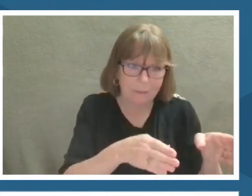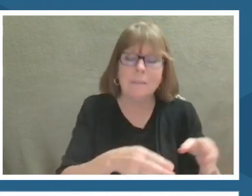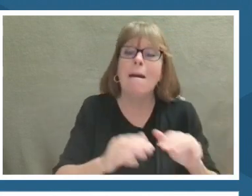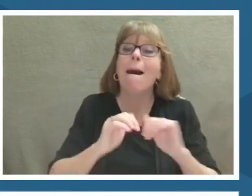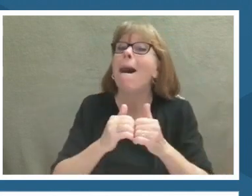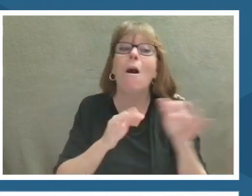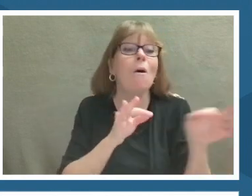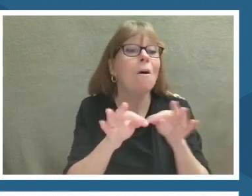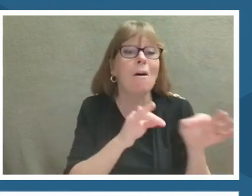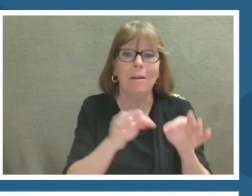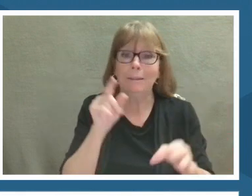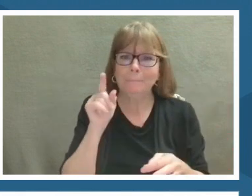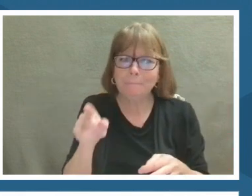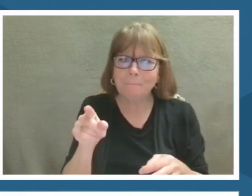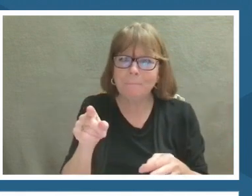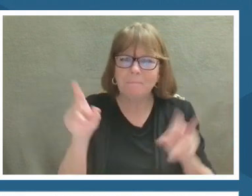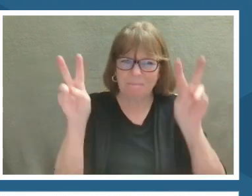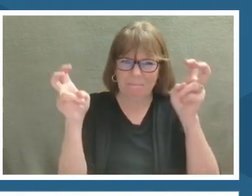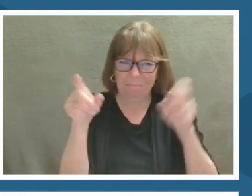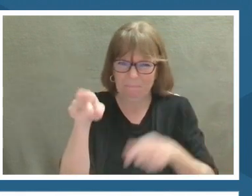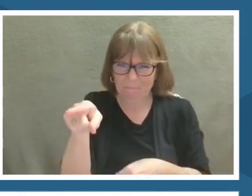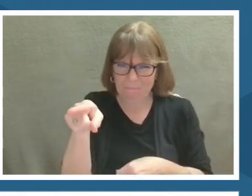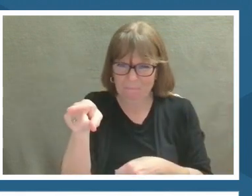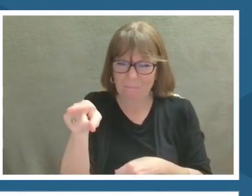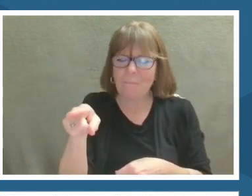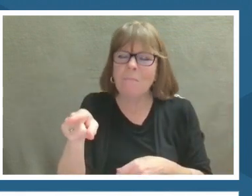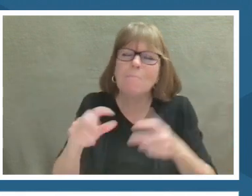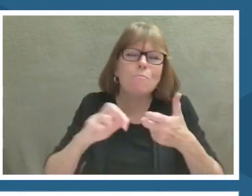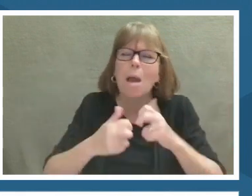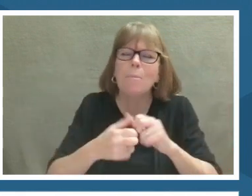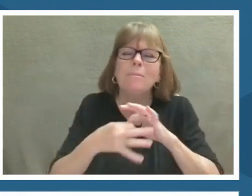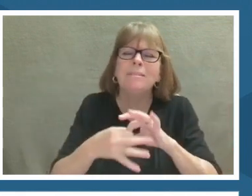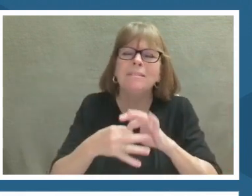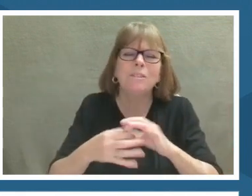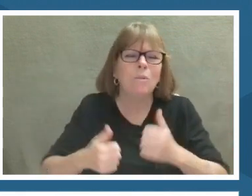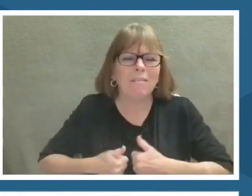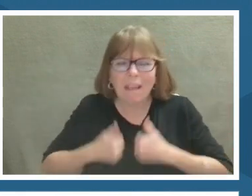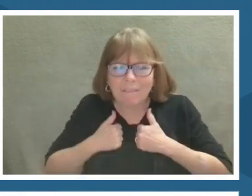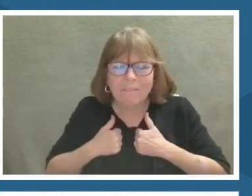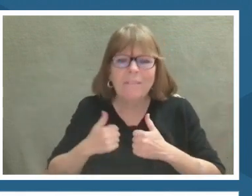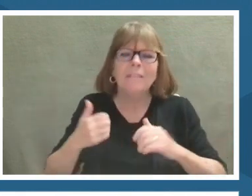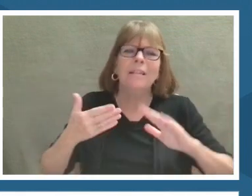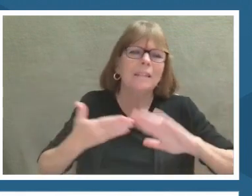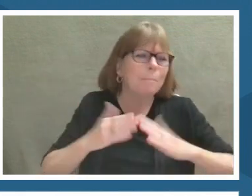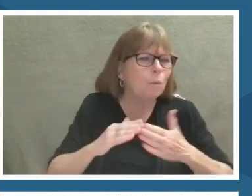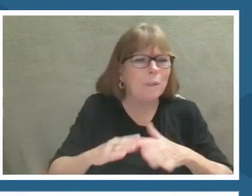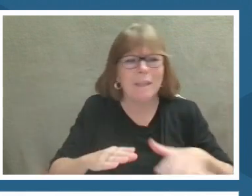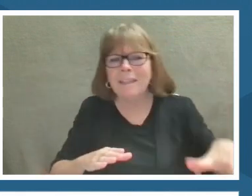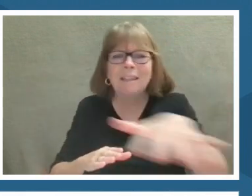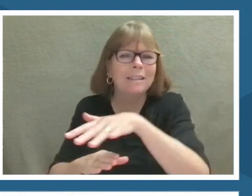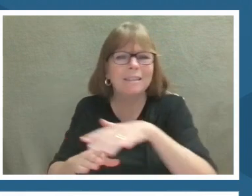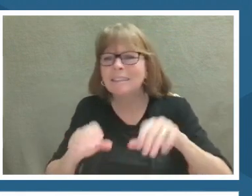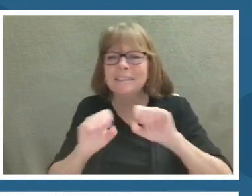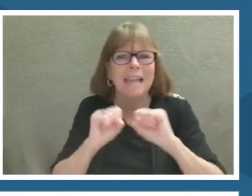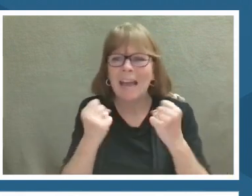problems that are relevant to people's lives communities or society as a whole